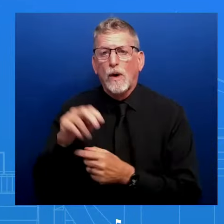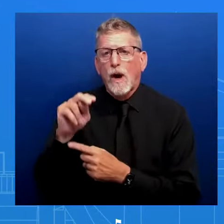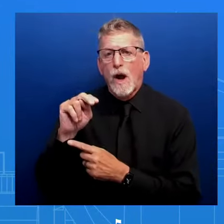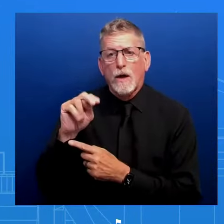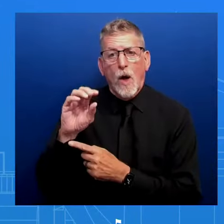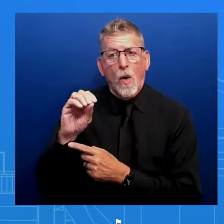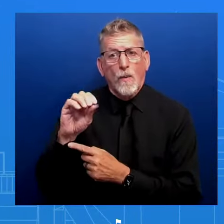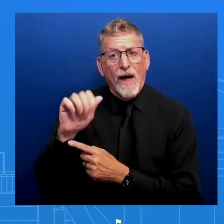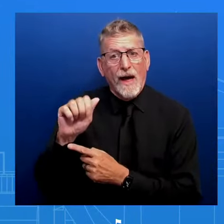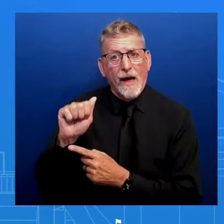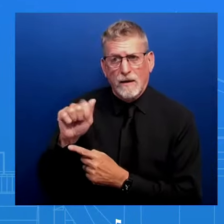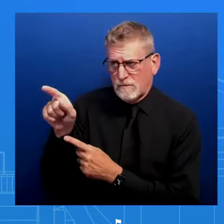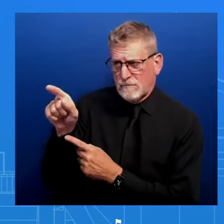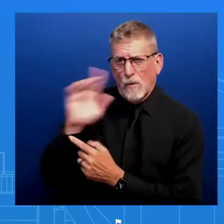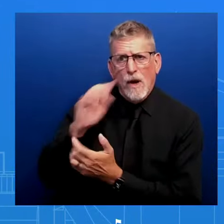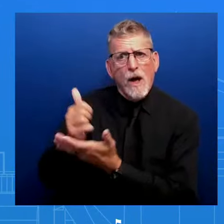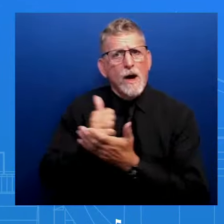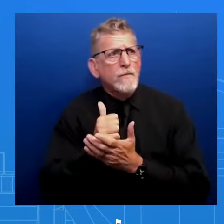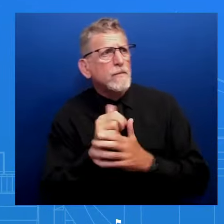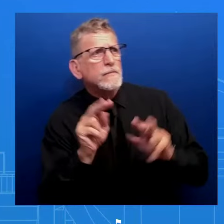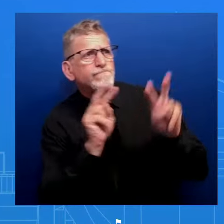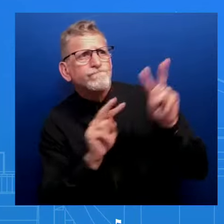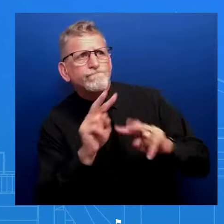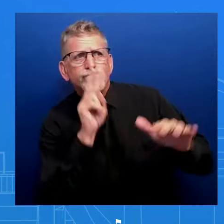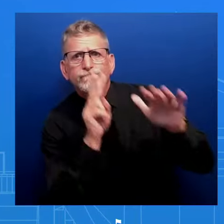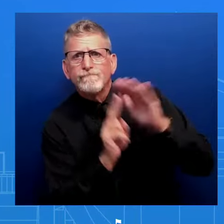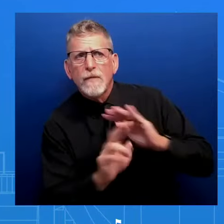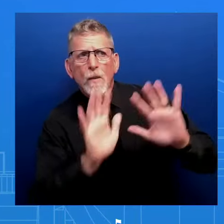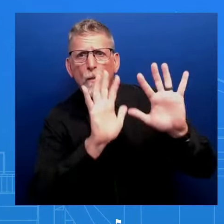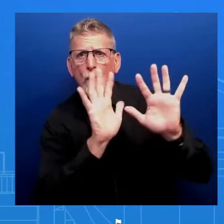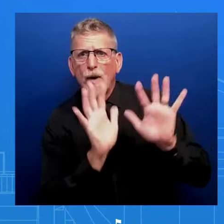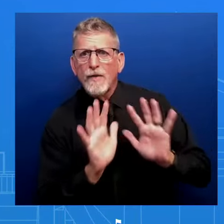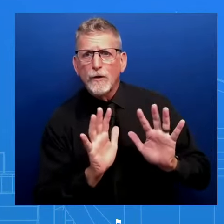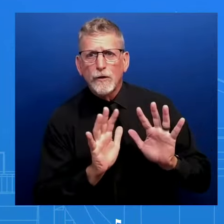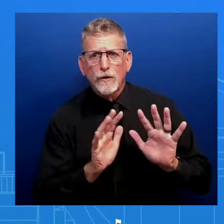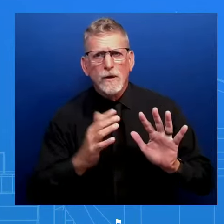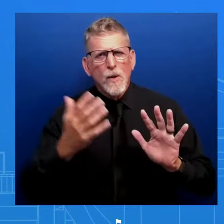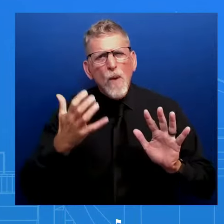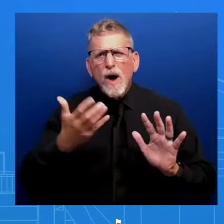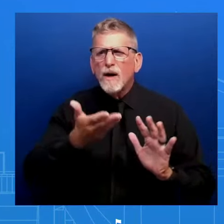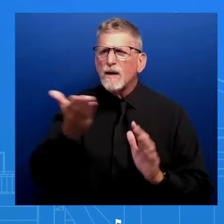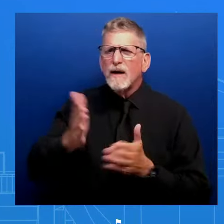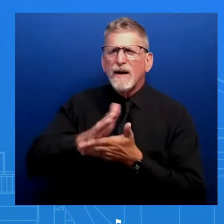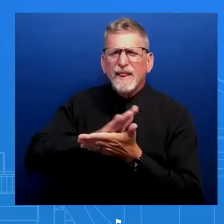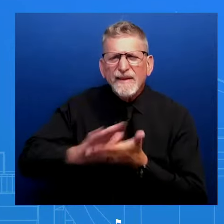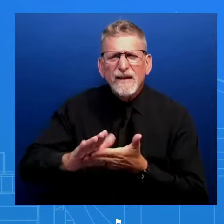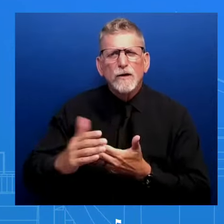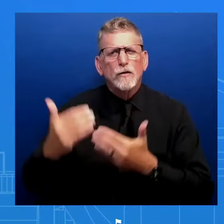through the Department of Interior to bring clean, reliable drinking water to communities across the West.